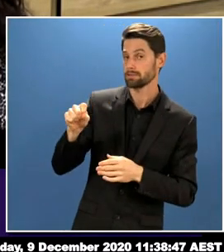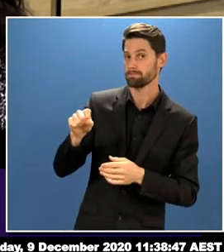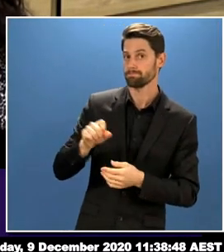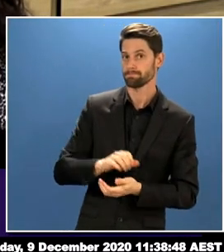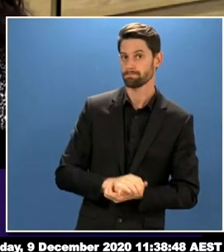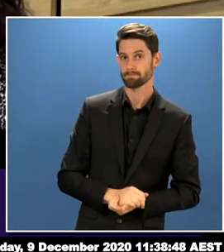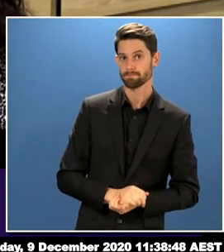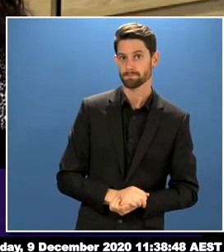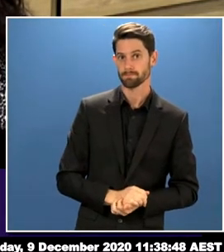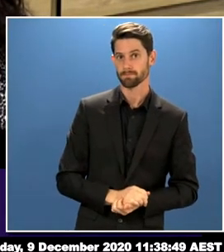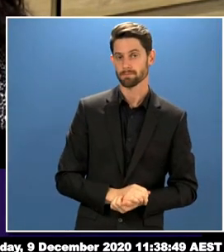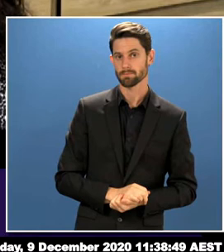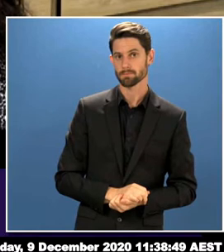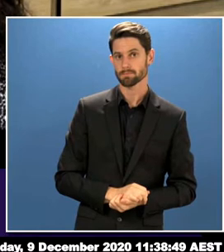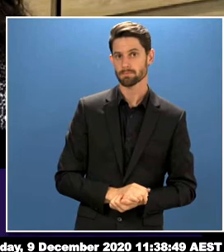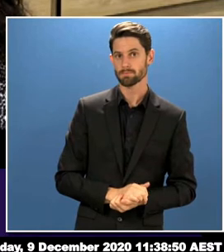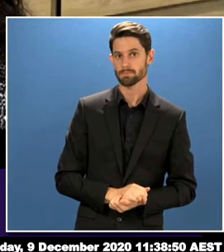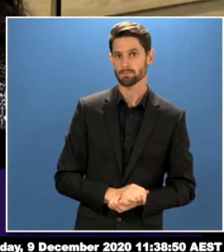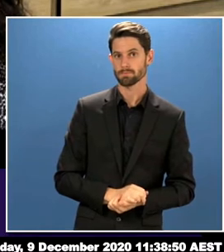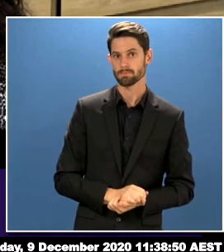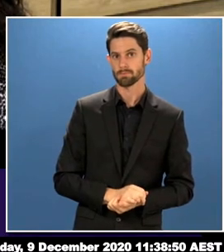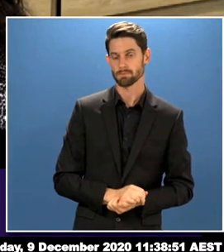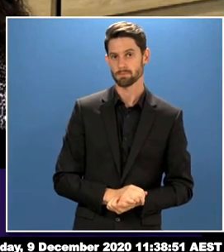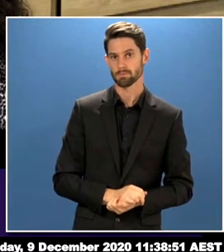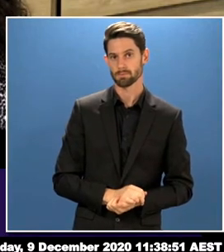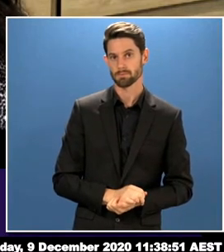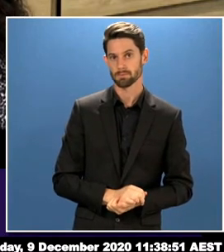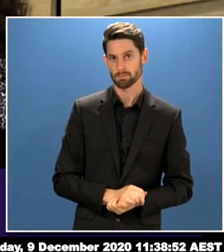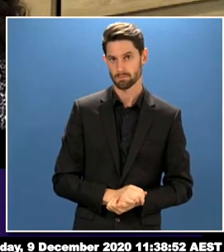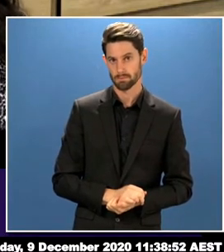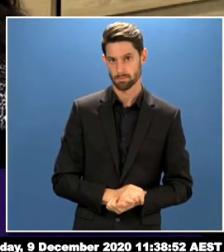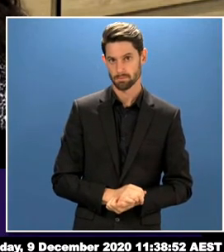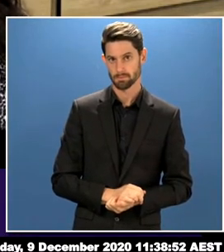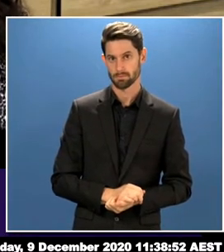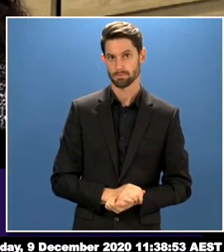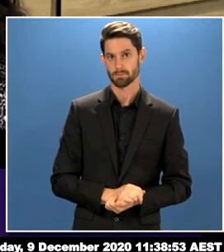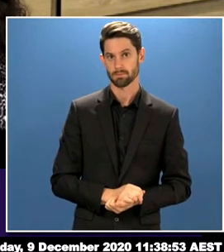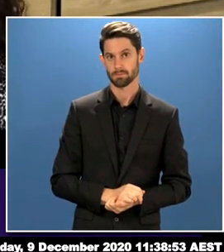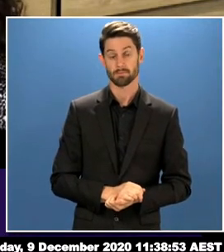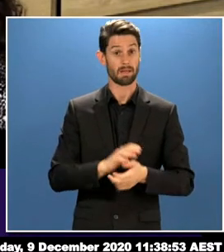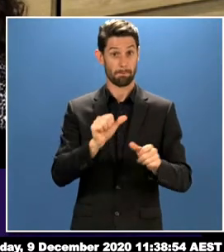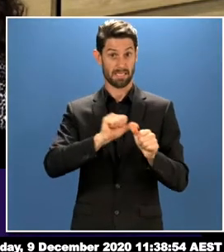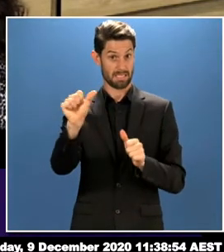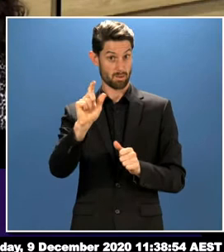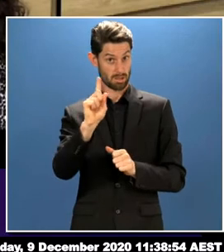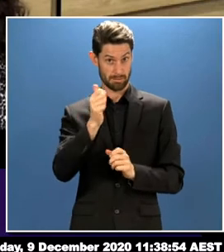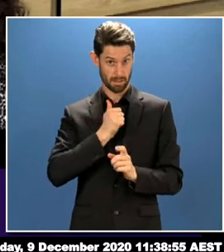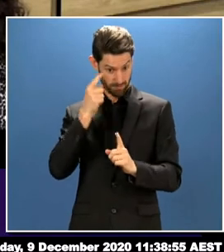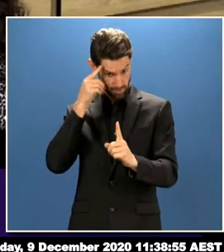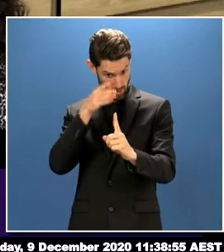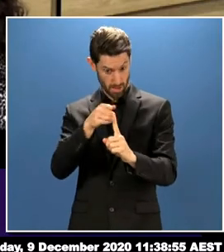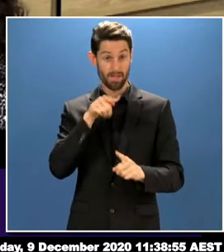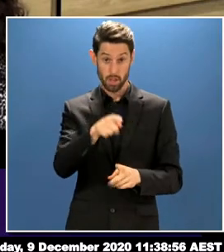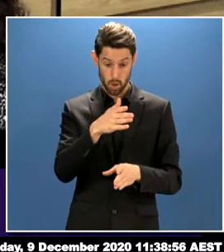My personal advice has always been get the job done, and then you can